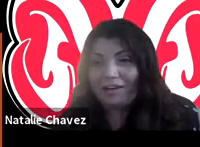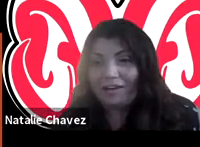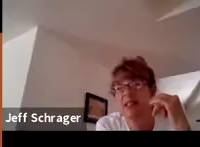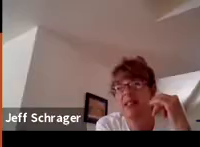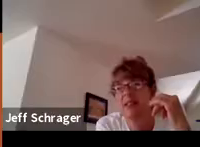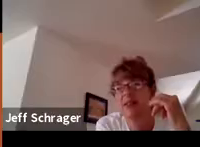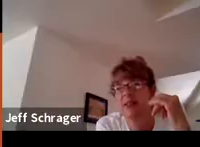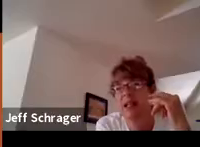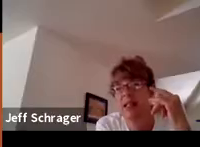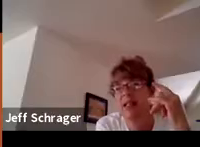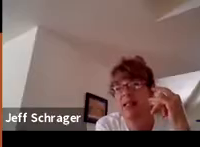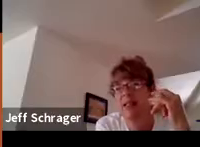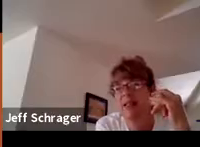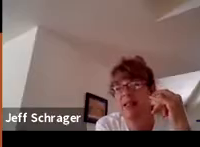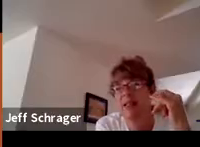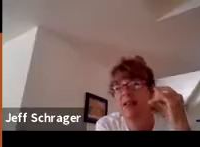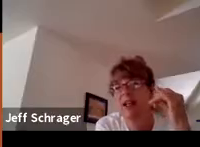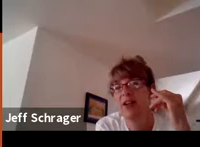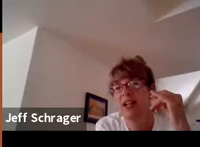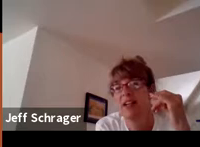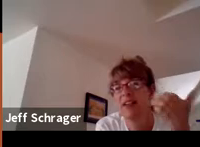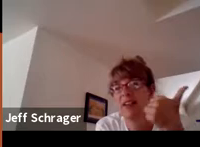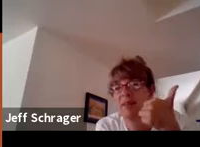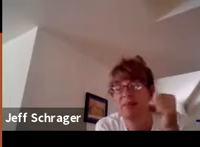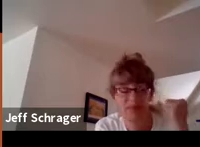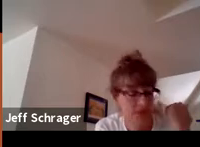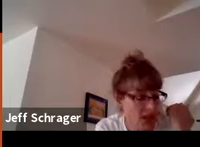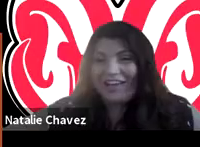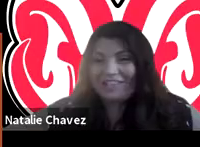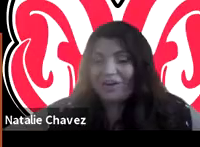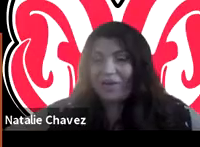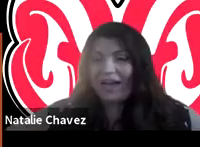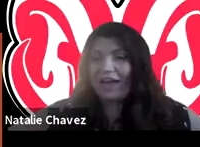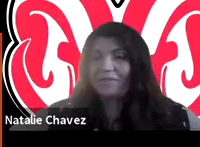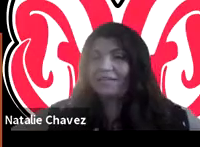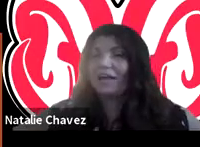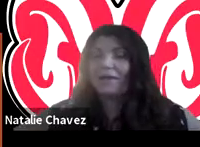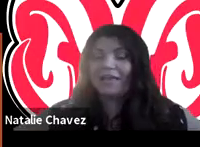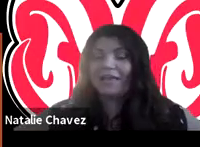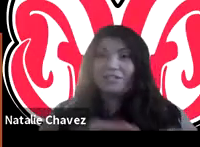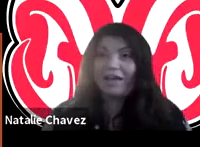Natalie Chavez: Right. Jeff Schrager: Oh, that's part of our challenge. Okay, awesome. Natalie Chavez: Okay, so yeah, I'll be sending Jeff Schrager: You know,